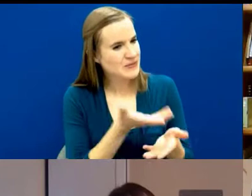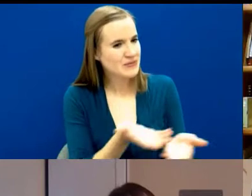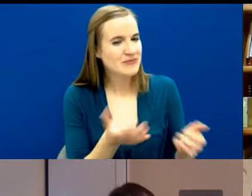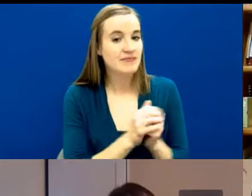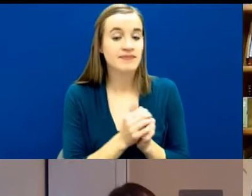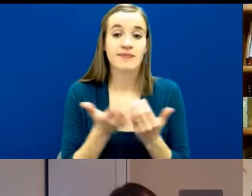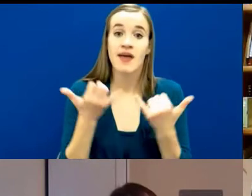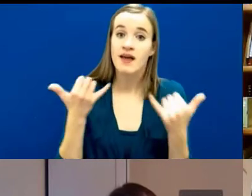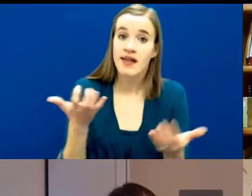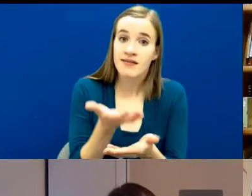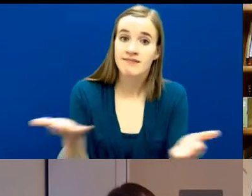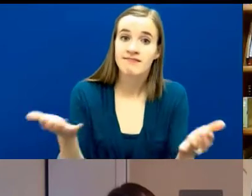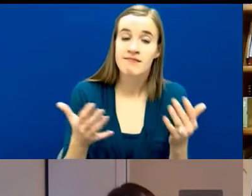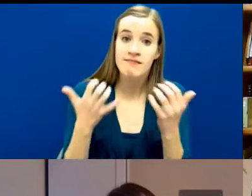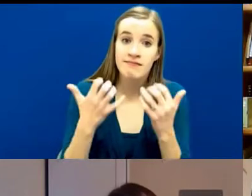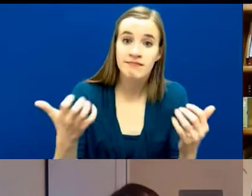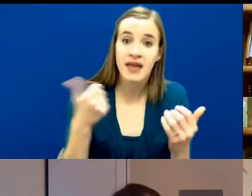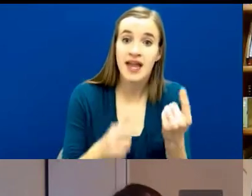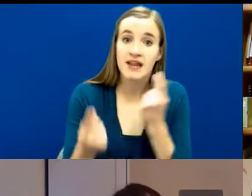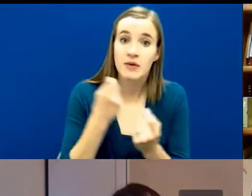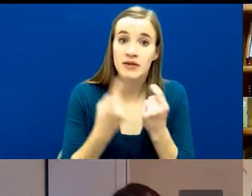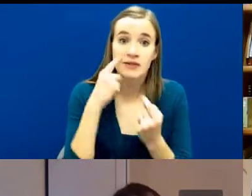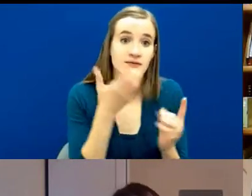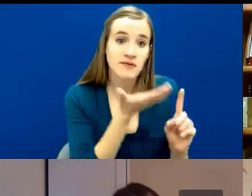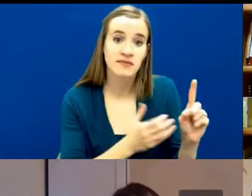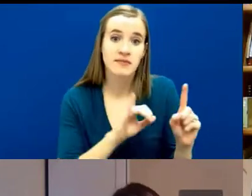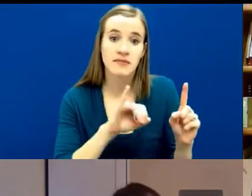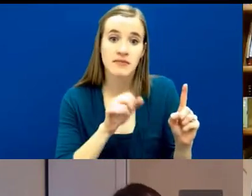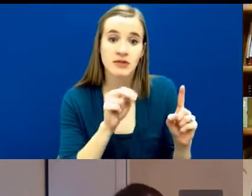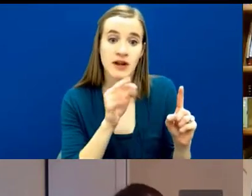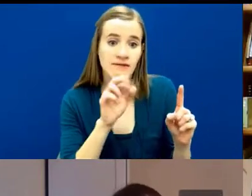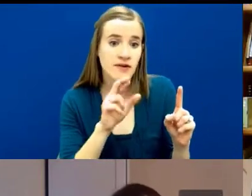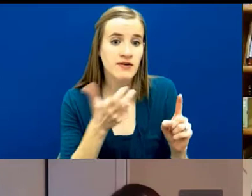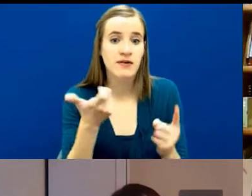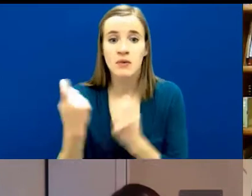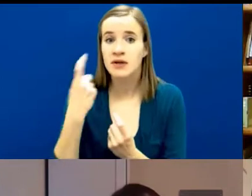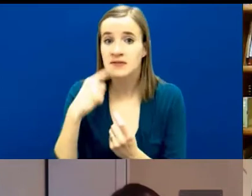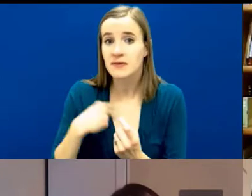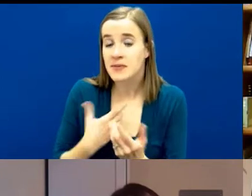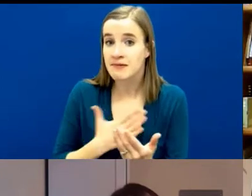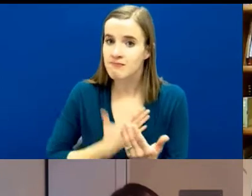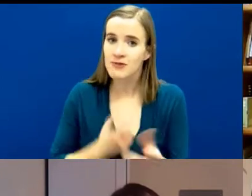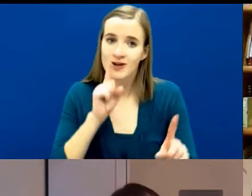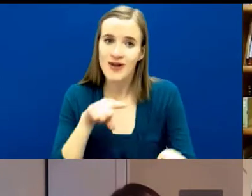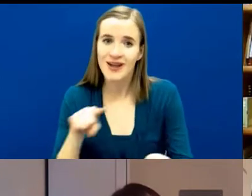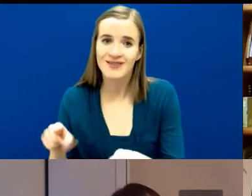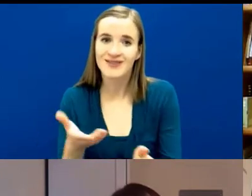people have questions for her or for me or for both of us. And we're few in